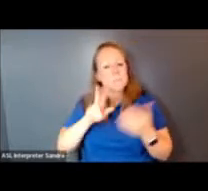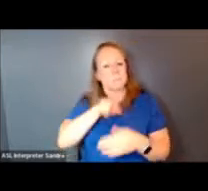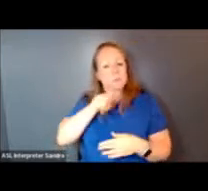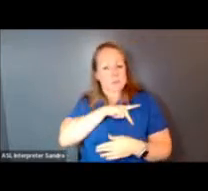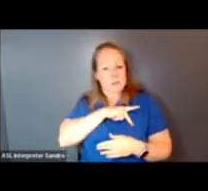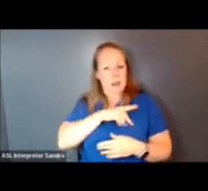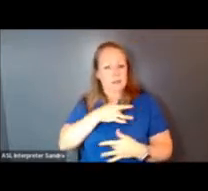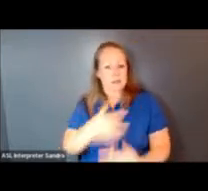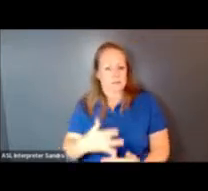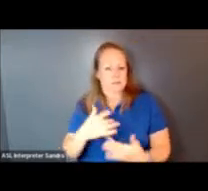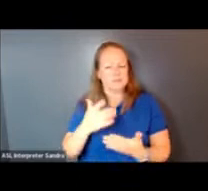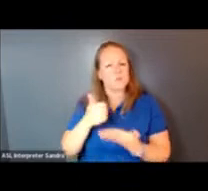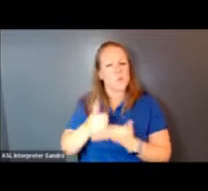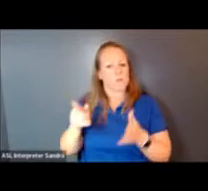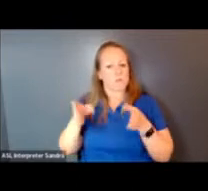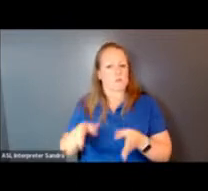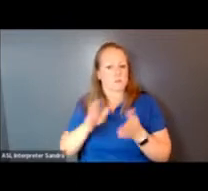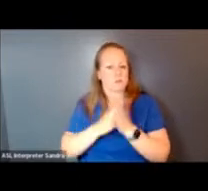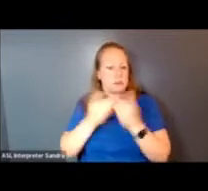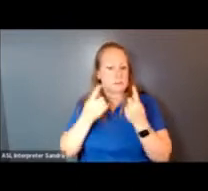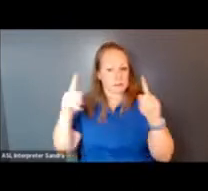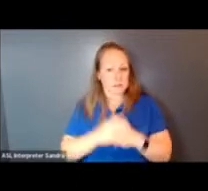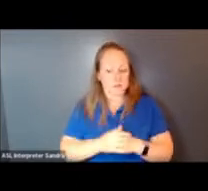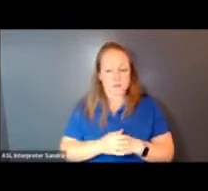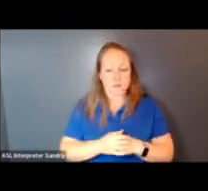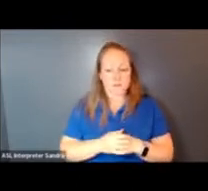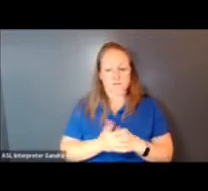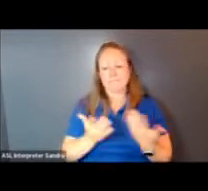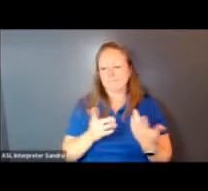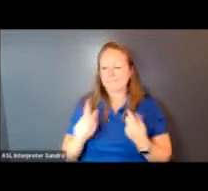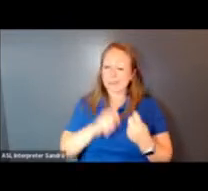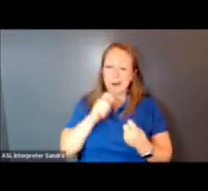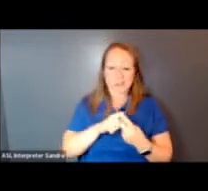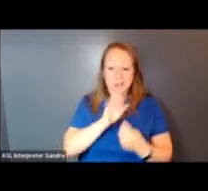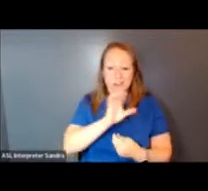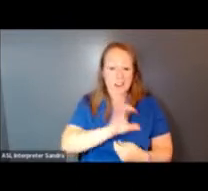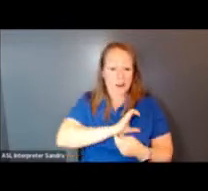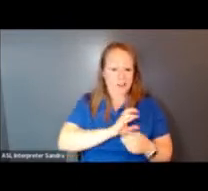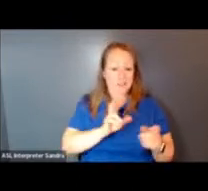First, I believe that there are certain things that the people in the role need to believe the